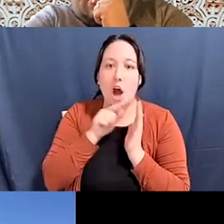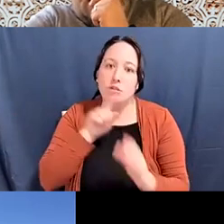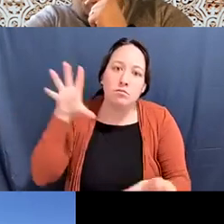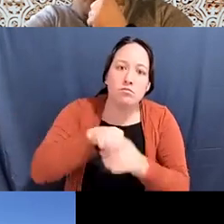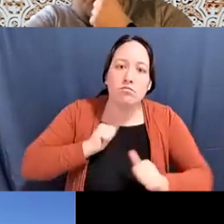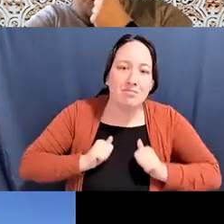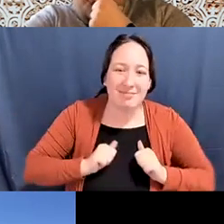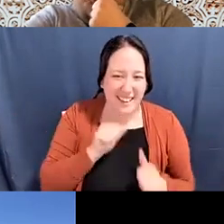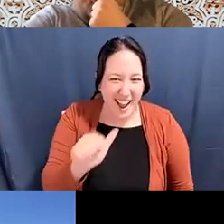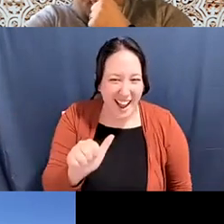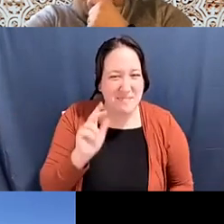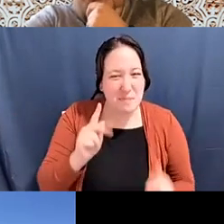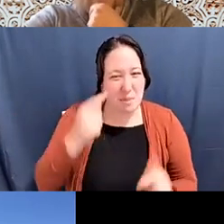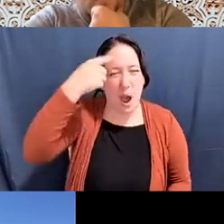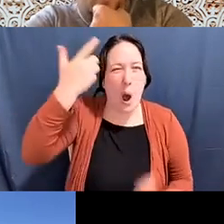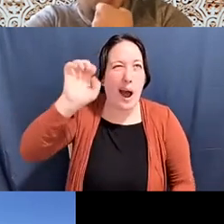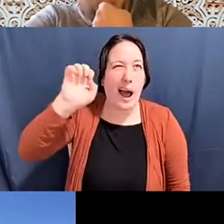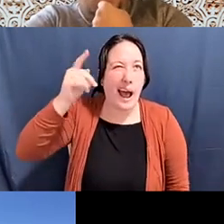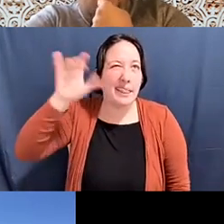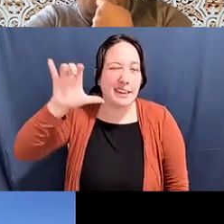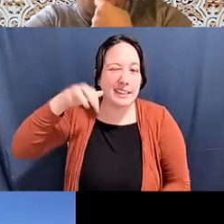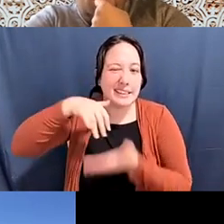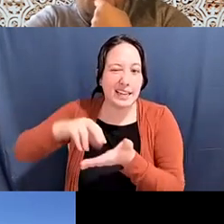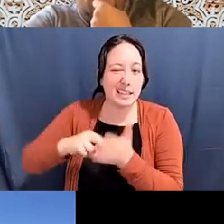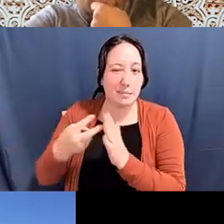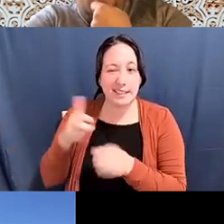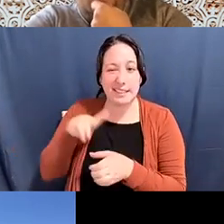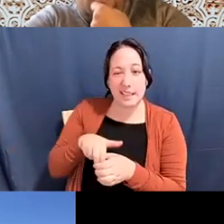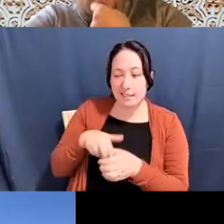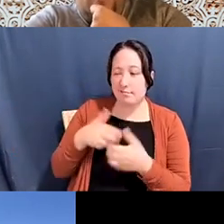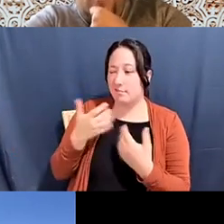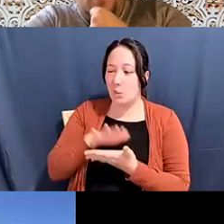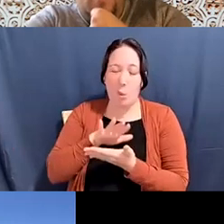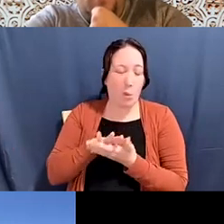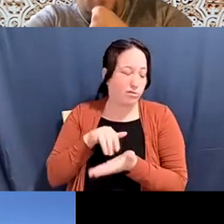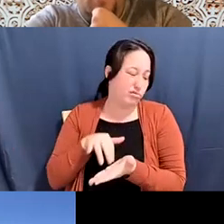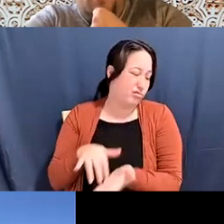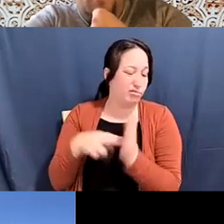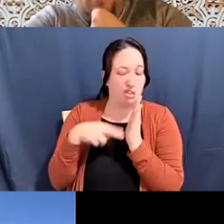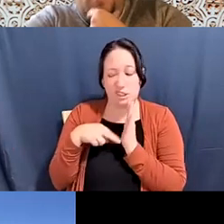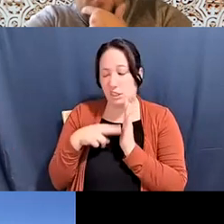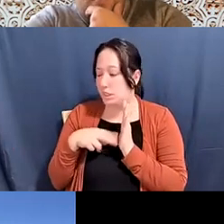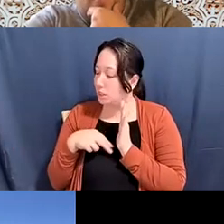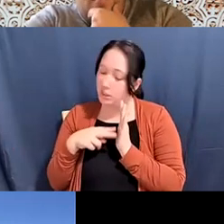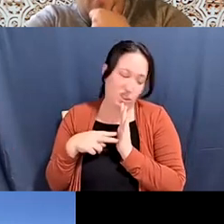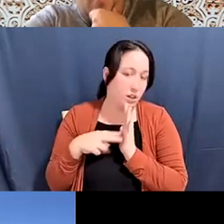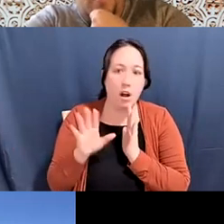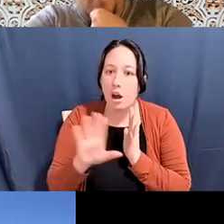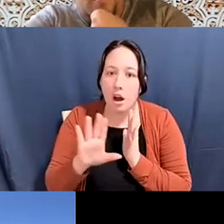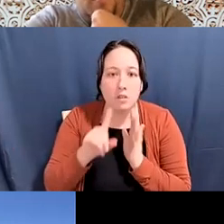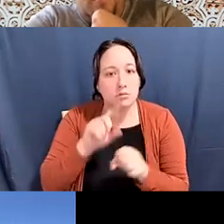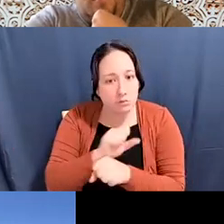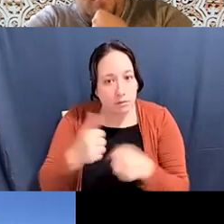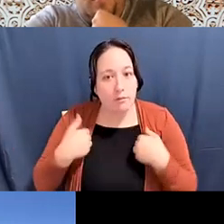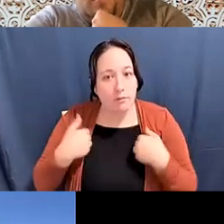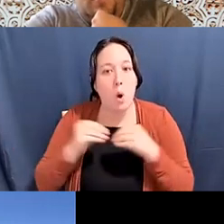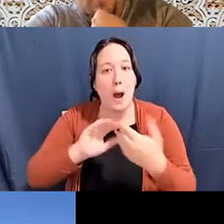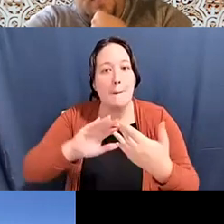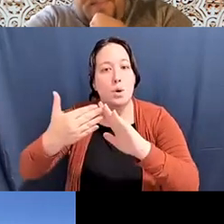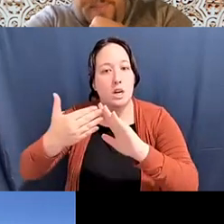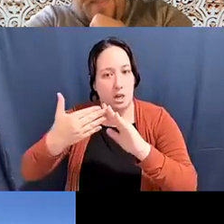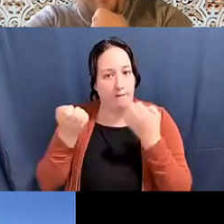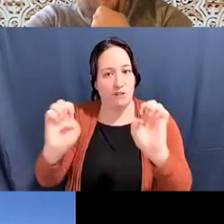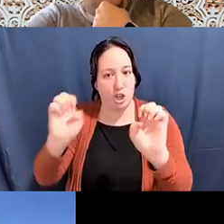Katherine Lee: thing that students study in schools, but it really had a community focus at the beginning, and I think we have an opportunity to really highlight that moving forward.